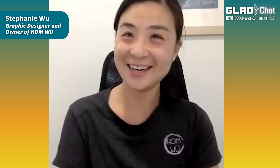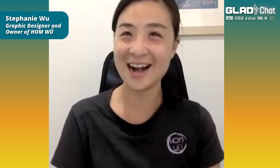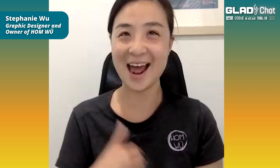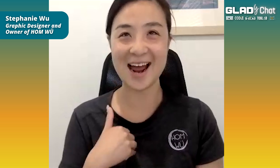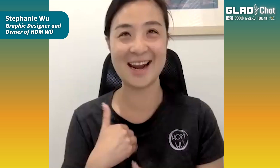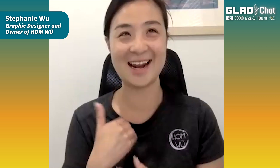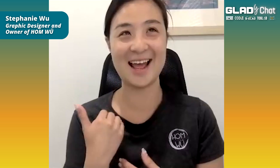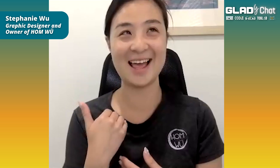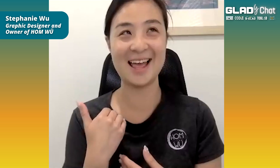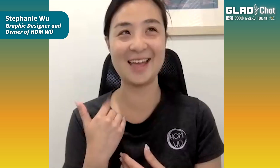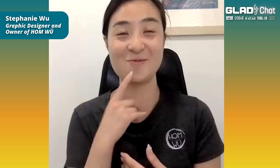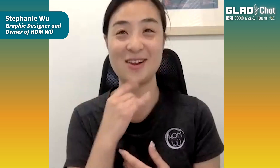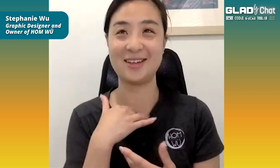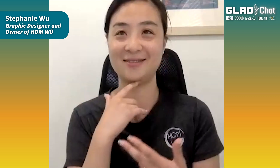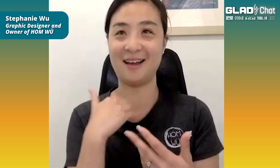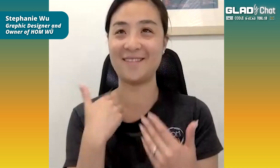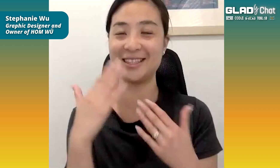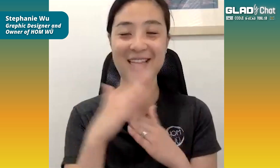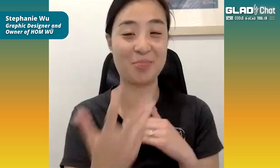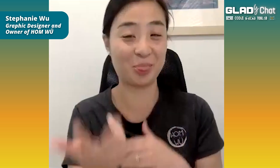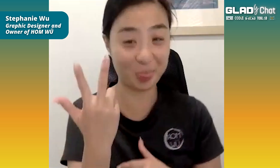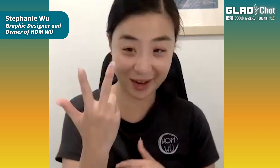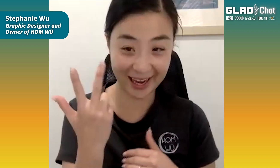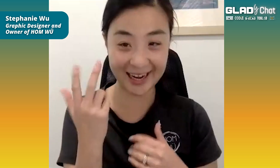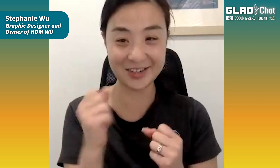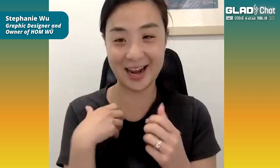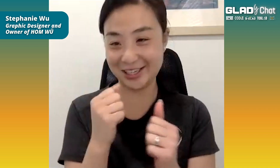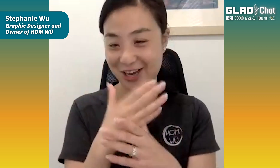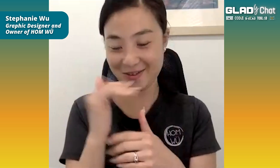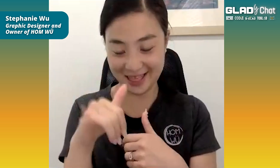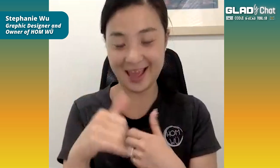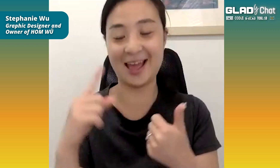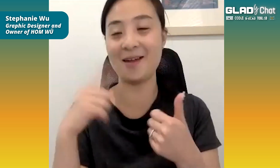Hmm, I actually have a top three, I’ll share that.